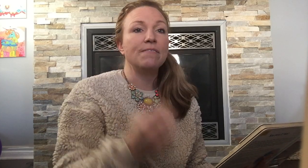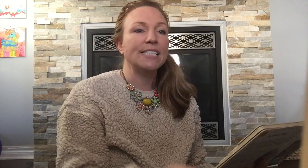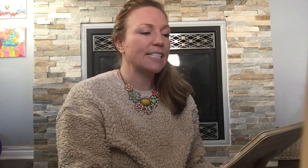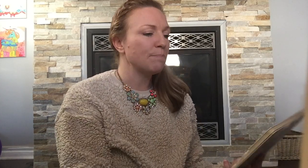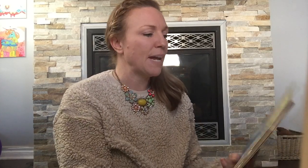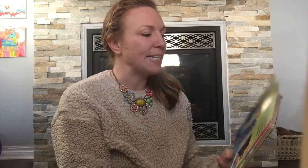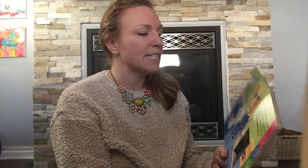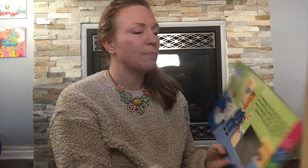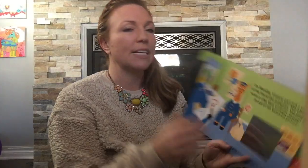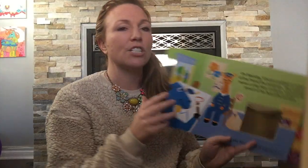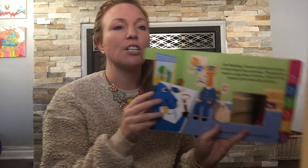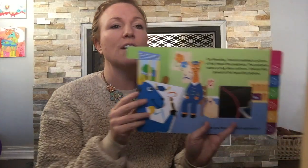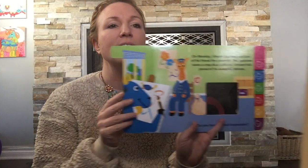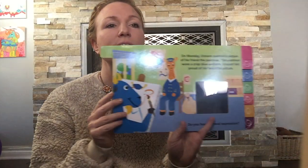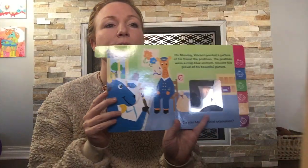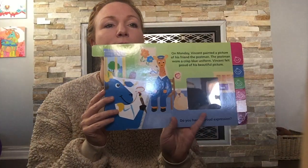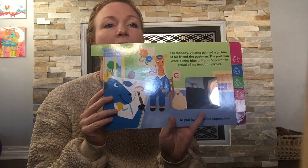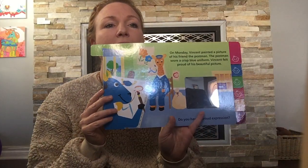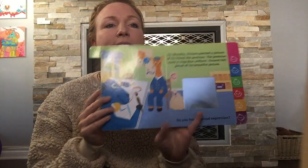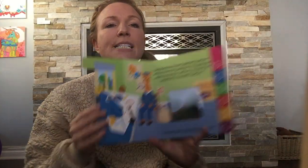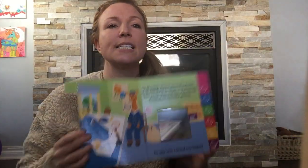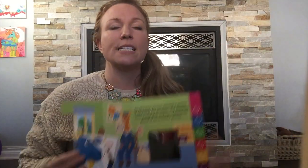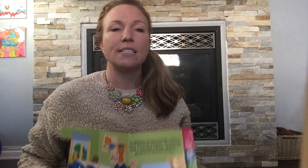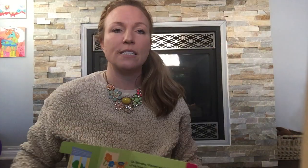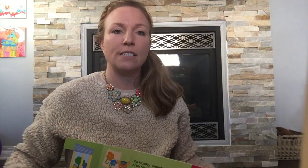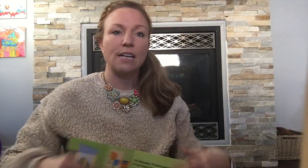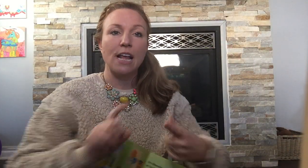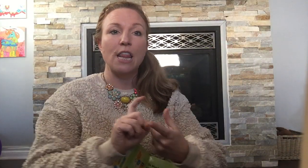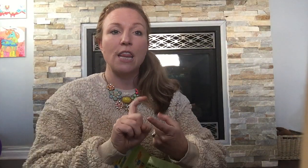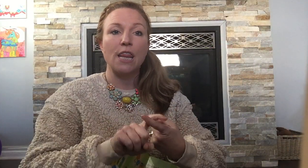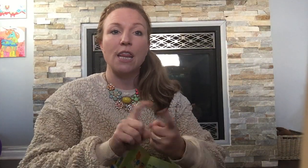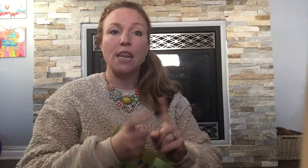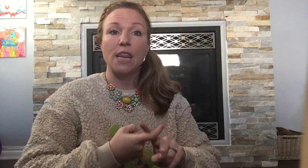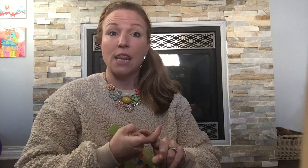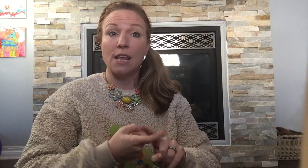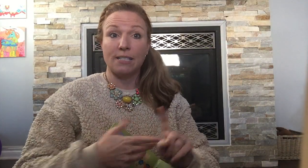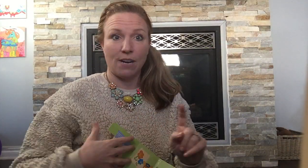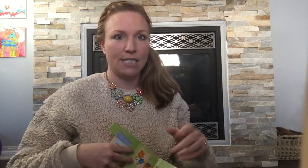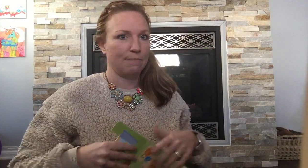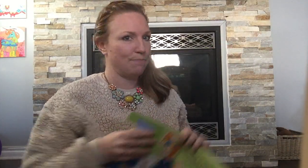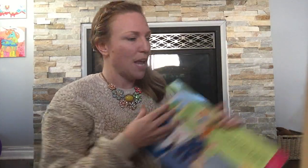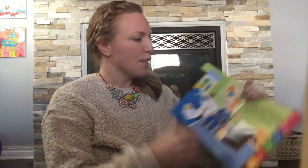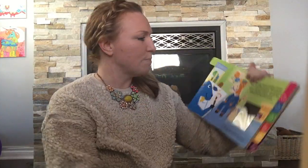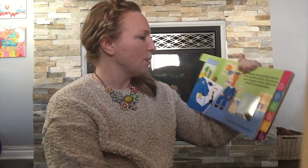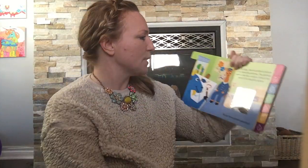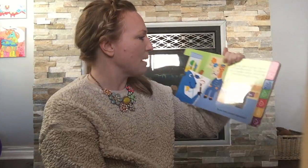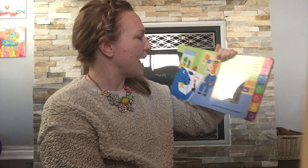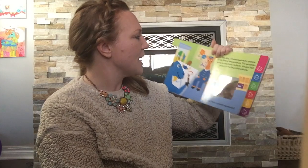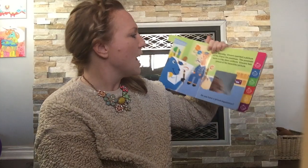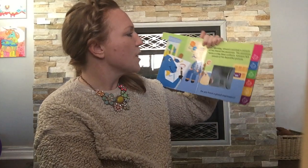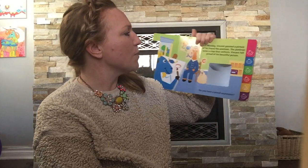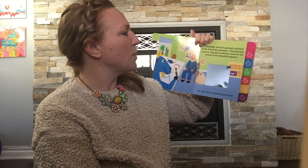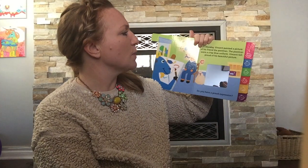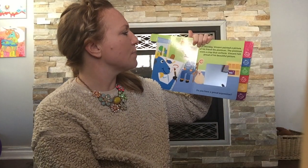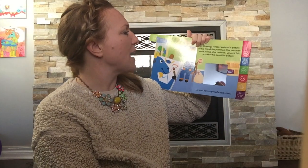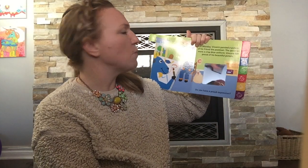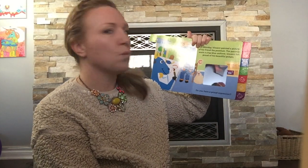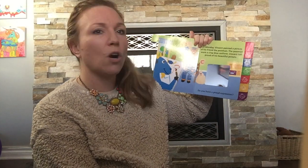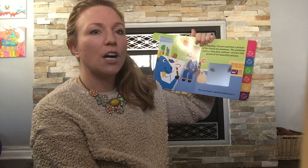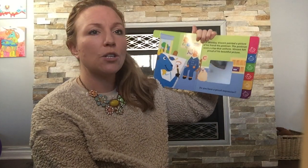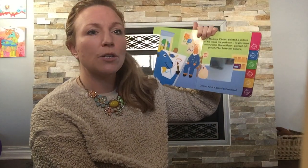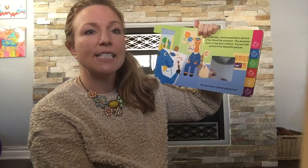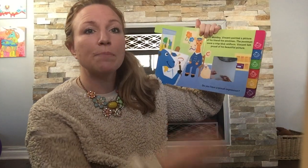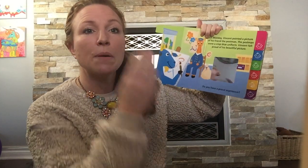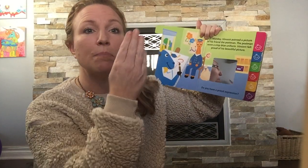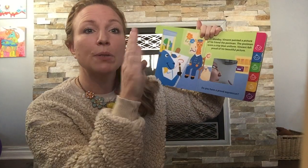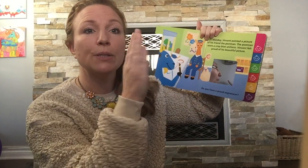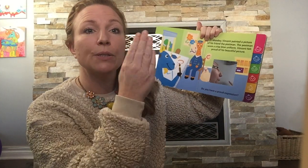Vincent painted a picture of his friend, his FRIEND, the postman. The postman wore a crisp BLUE